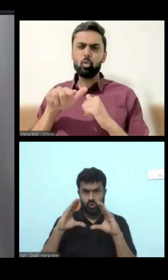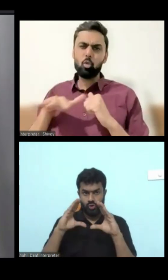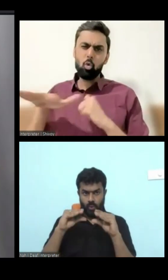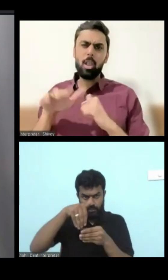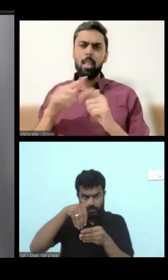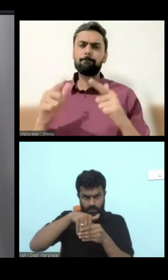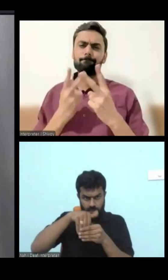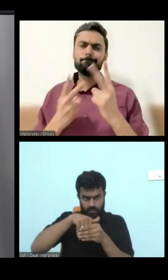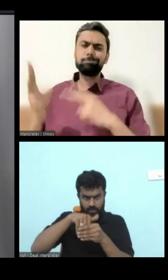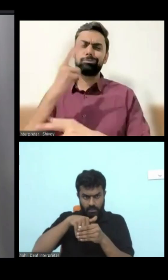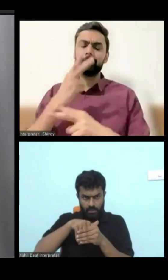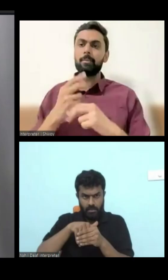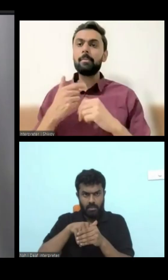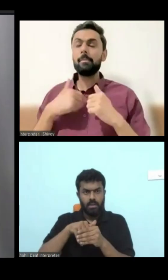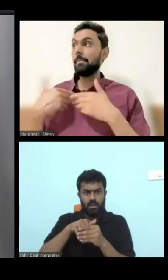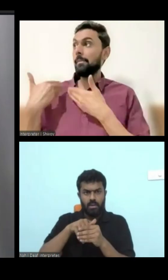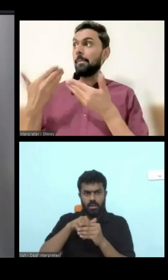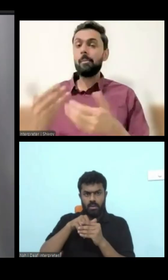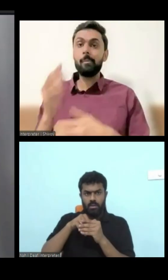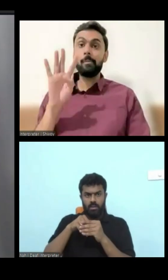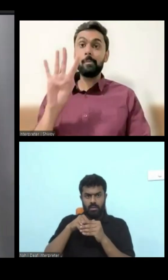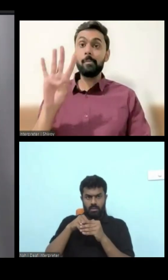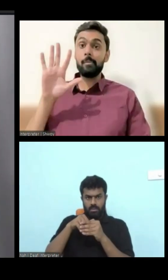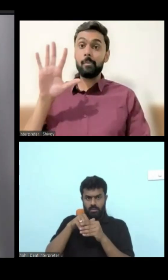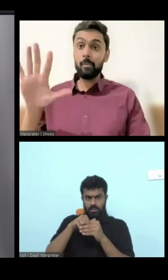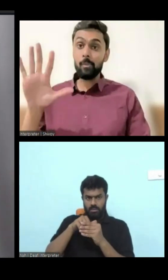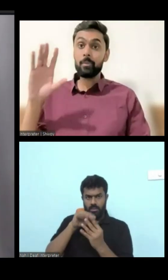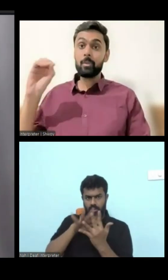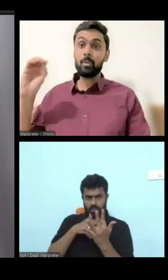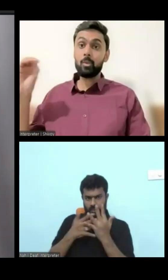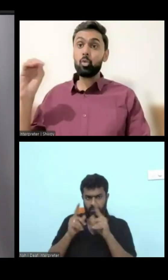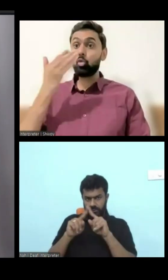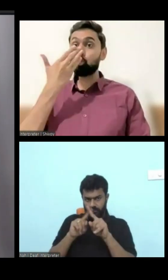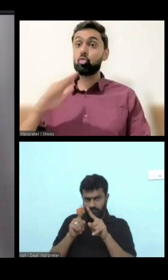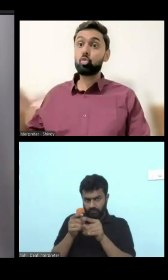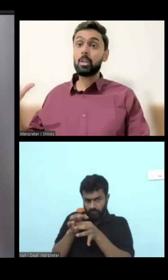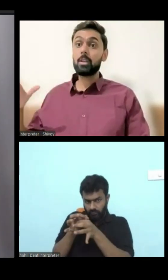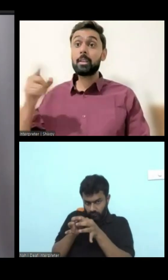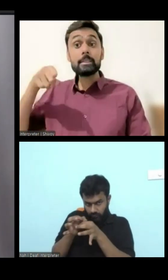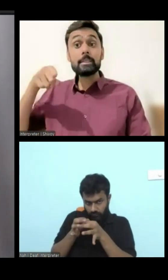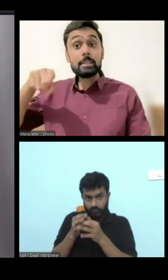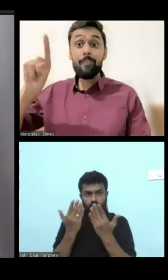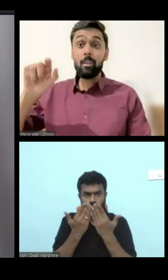Till date, we've kept it open. We have taught 4500 students how to type in regional languages across the country.